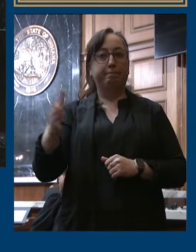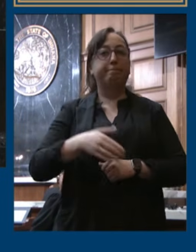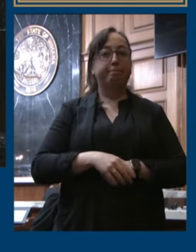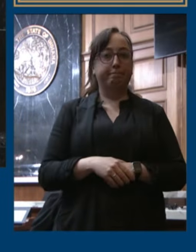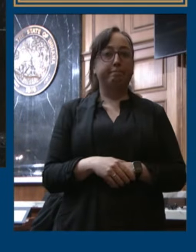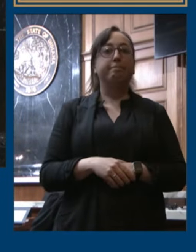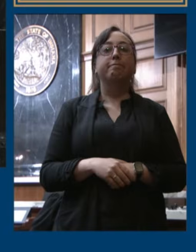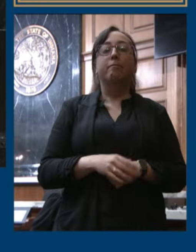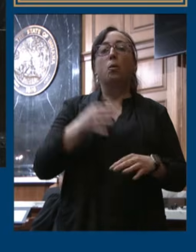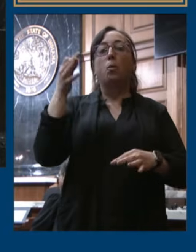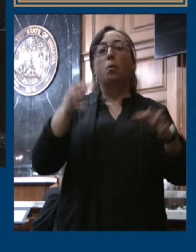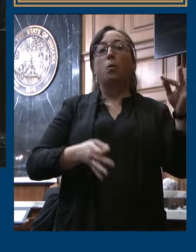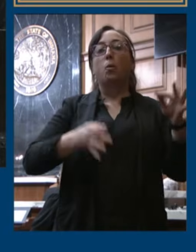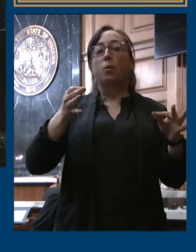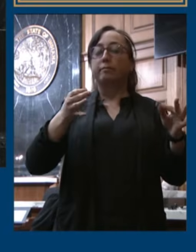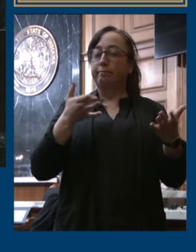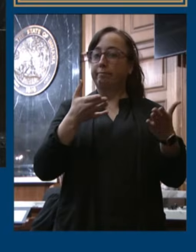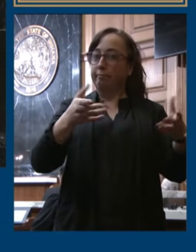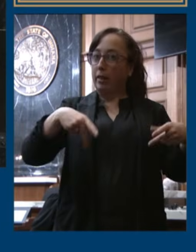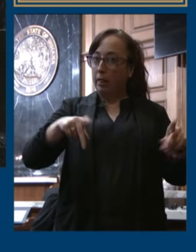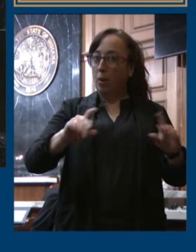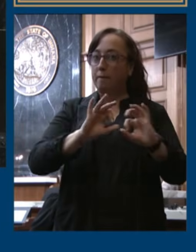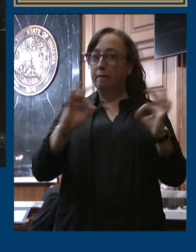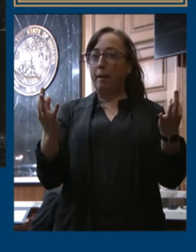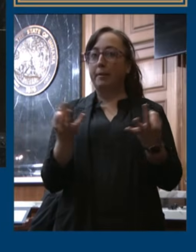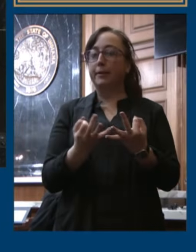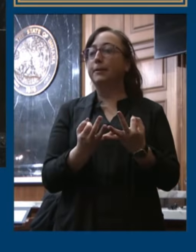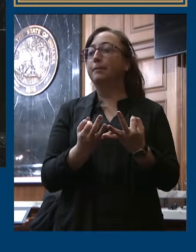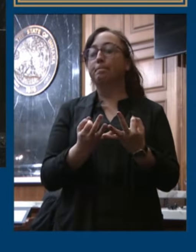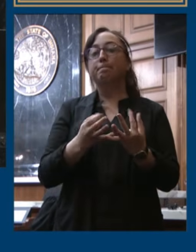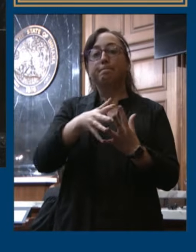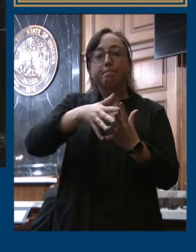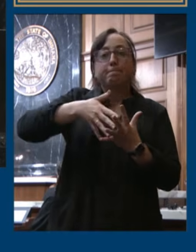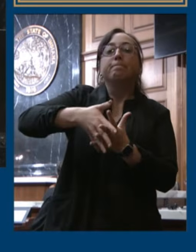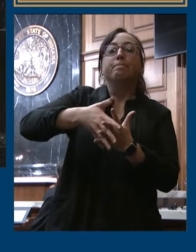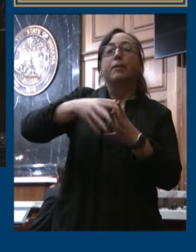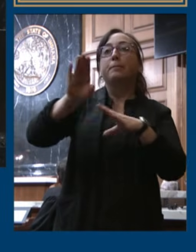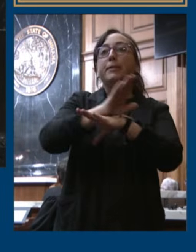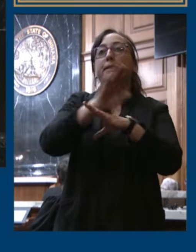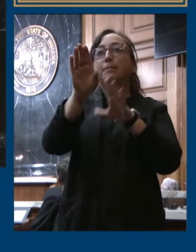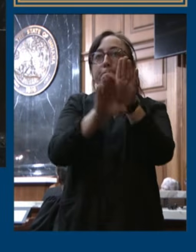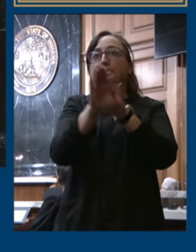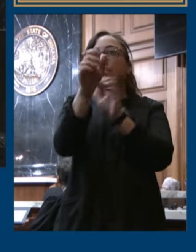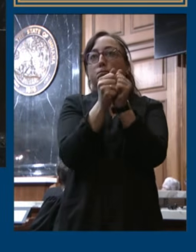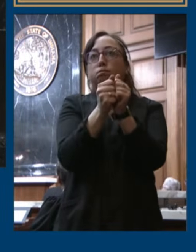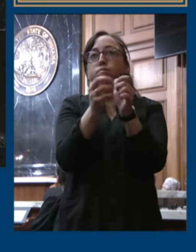COURTS MADE IT POSSIBLE FOR FAMILIES TO TAKE ROOT AND FOR BUSINESSES TO DREAM BIGGER, KNOWING THAT DISPUTES